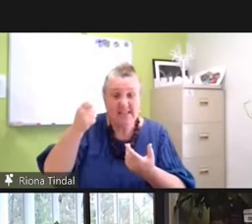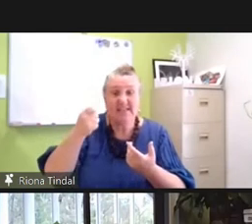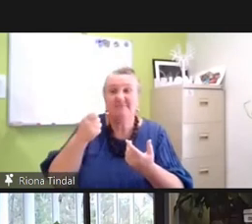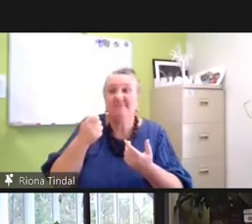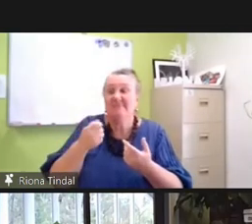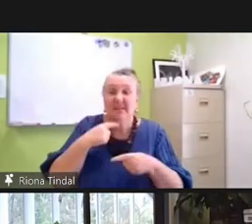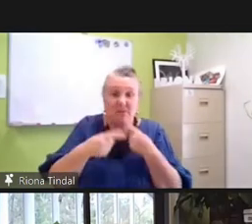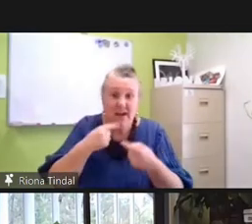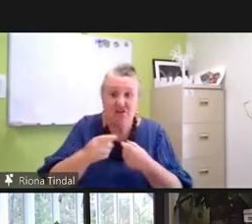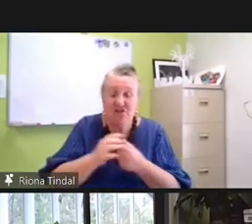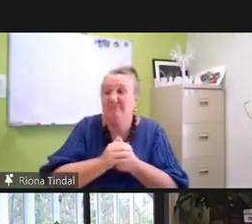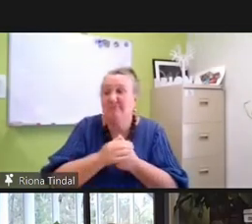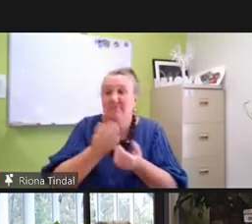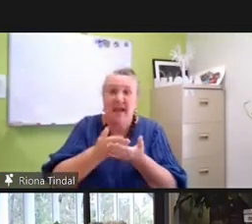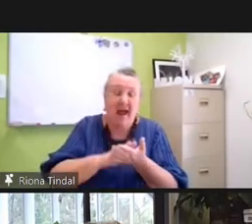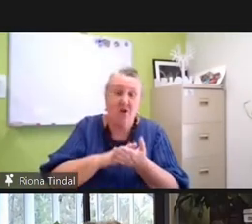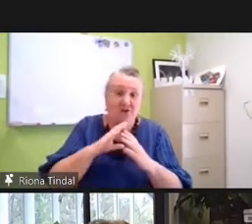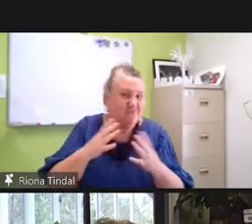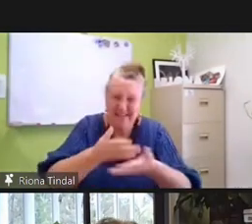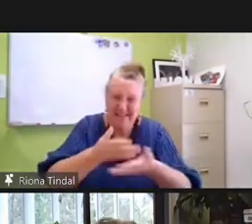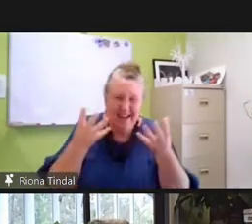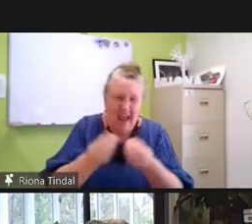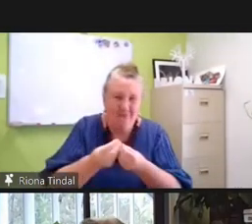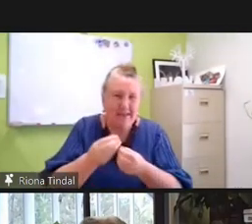yourself, the concepts, the ideas, the information that you are presenting,